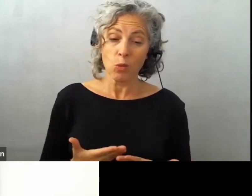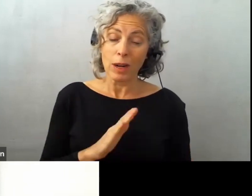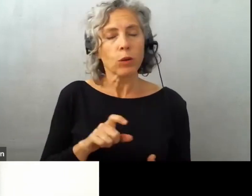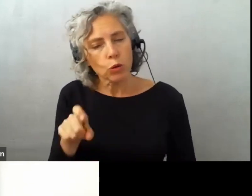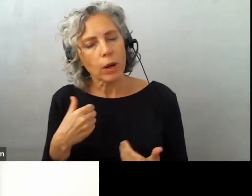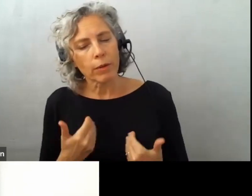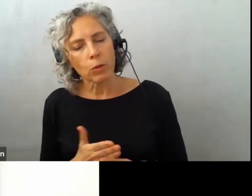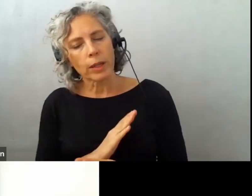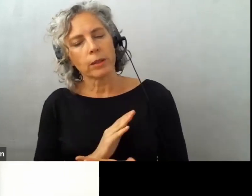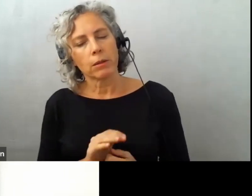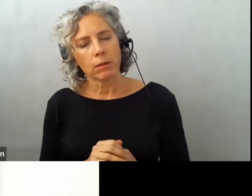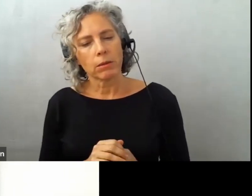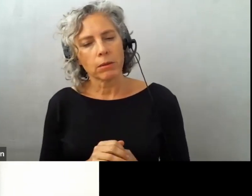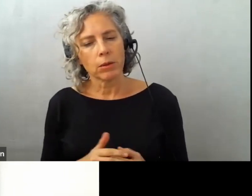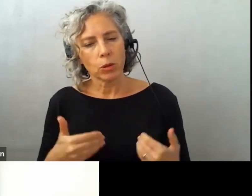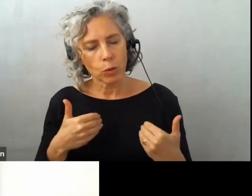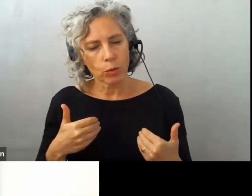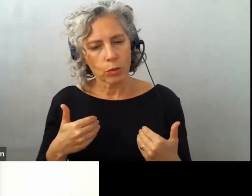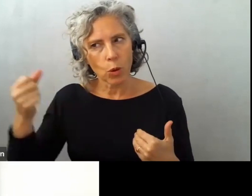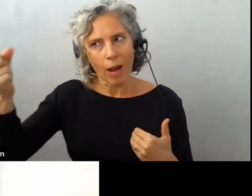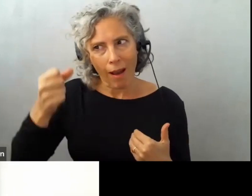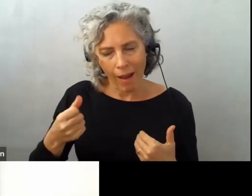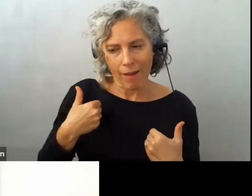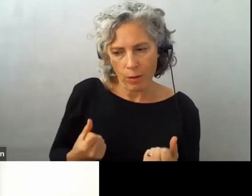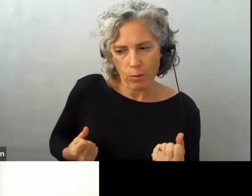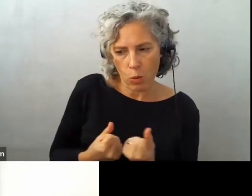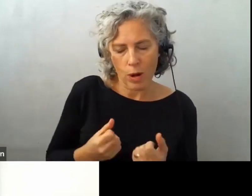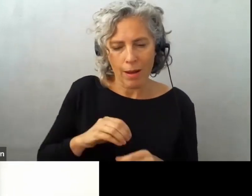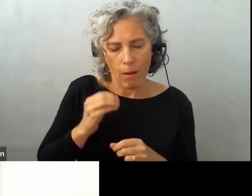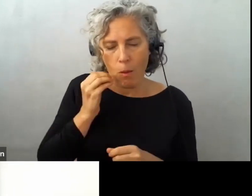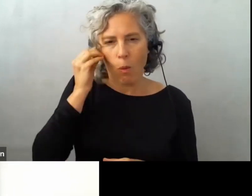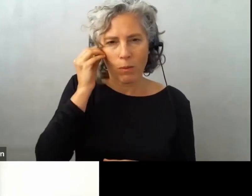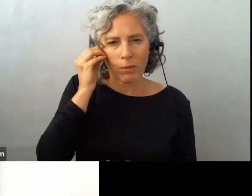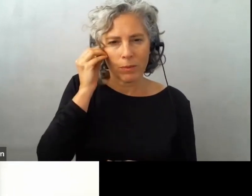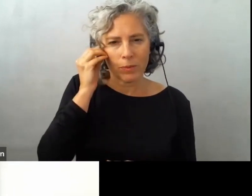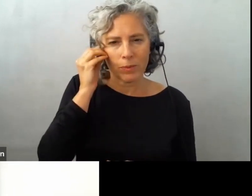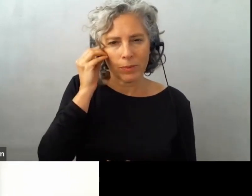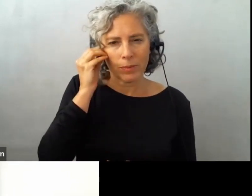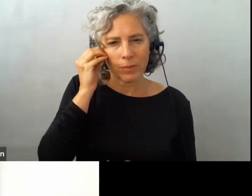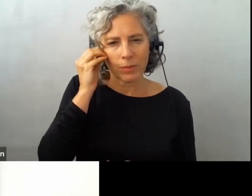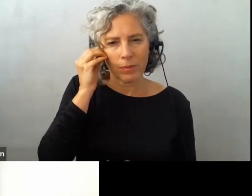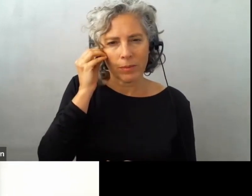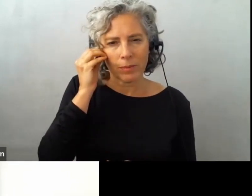the right to have support in our house in our homes. That is not